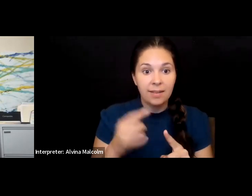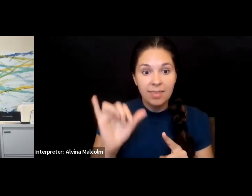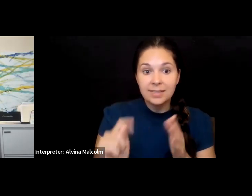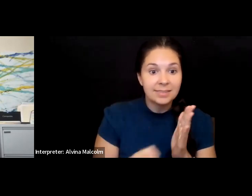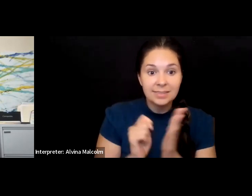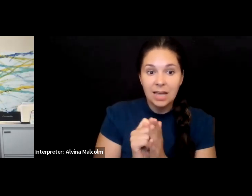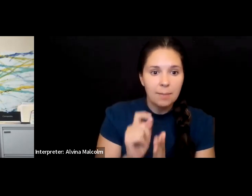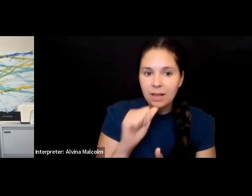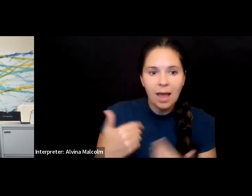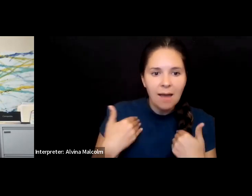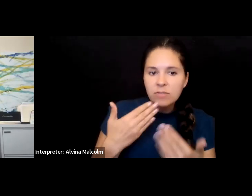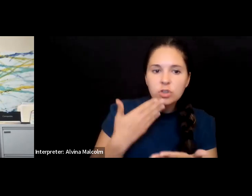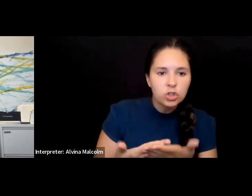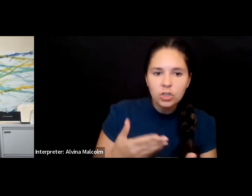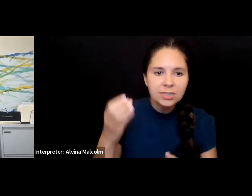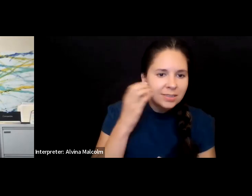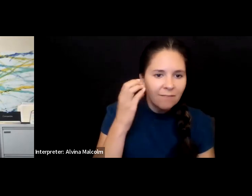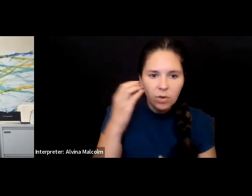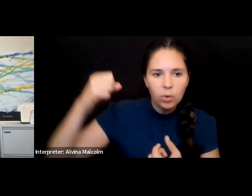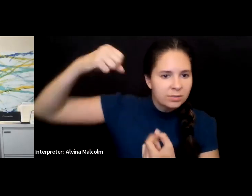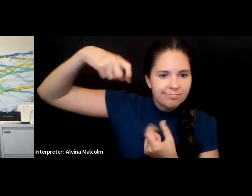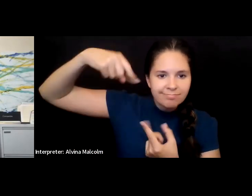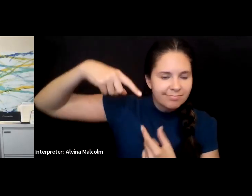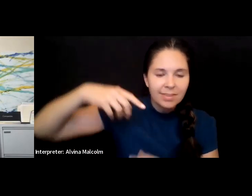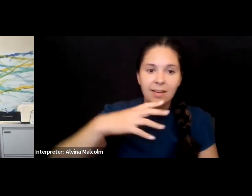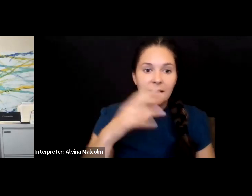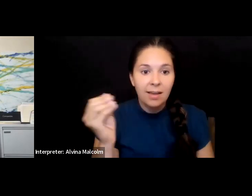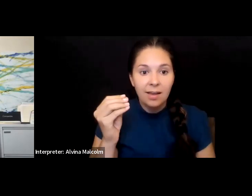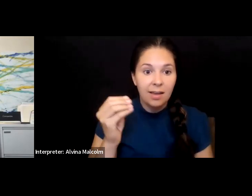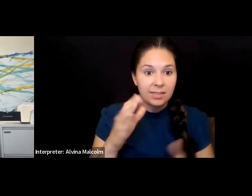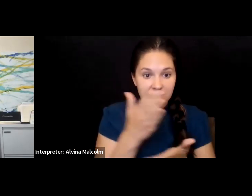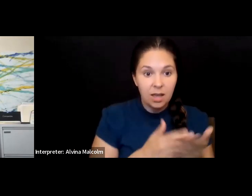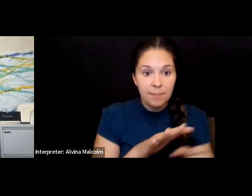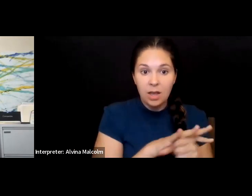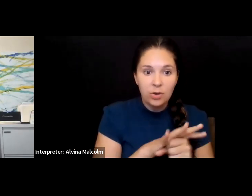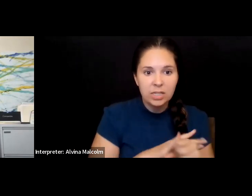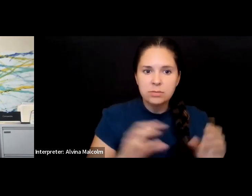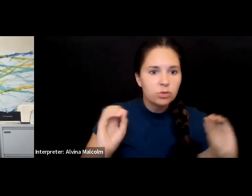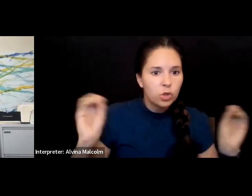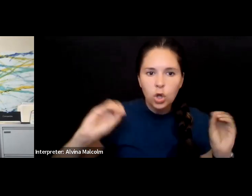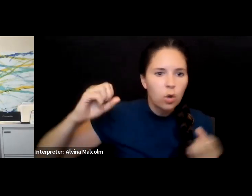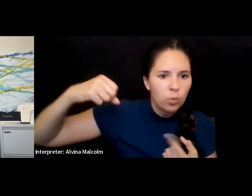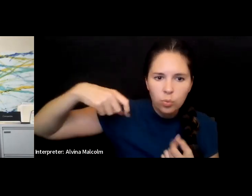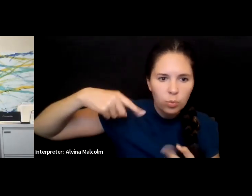were able to talk to the people that were in that area when there wasn't